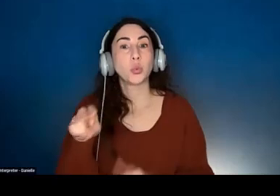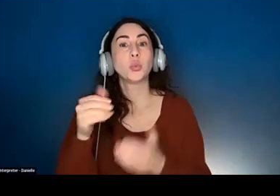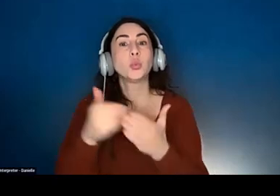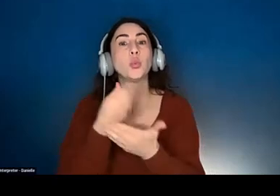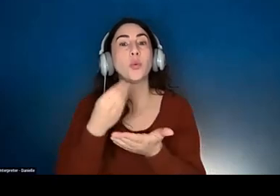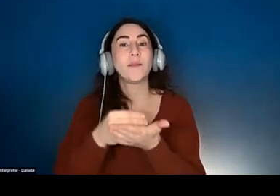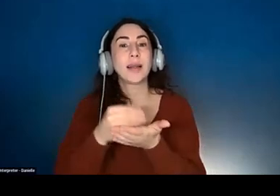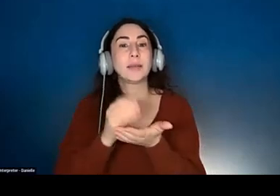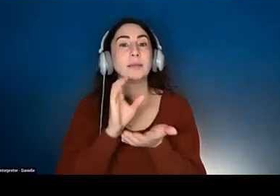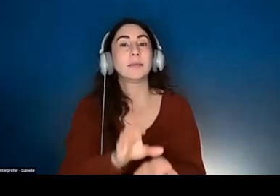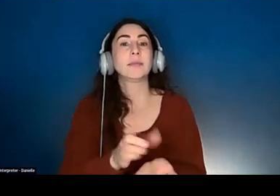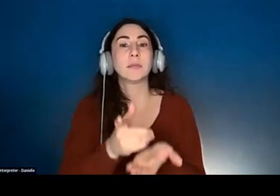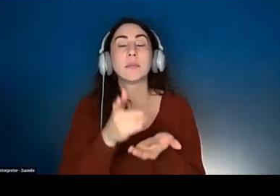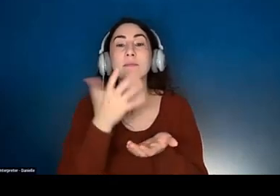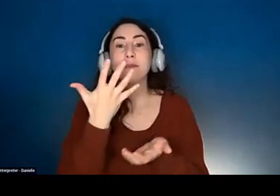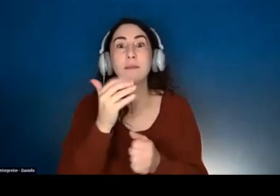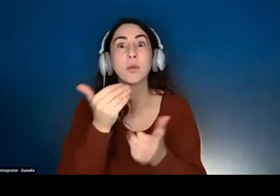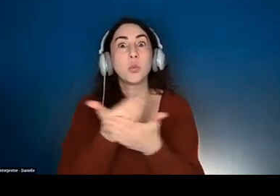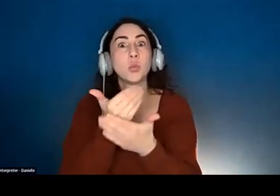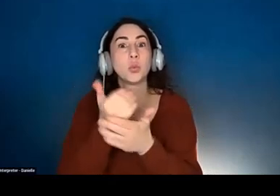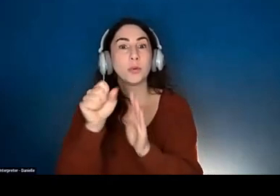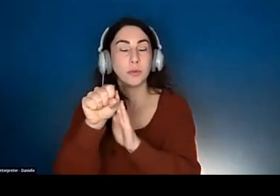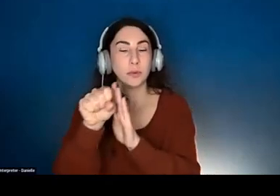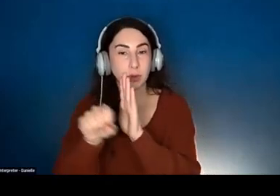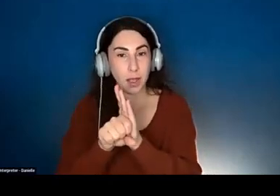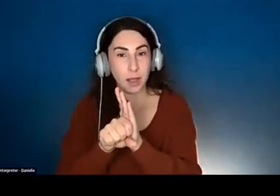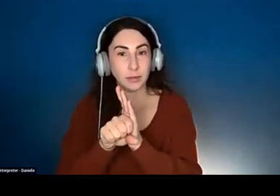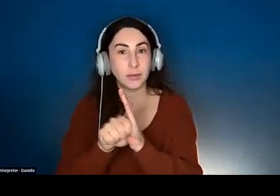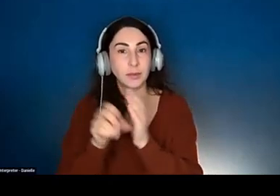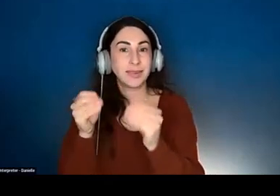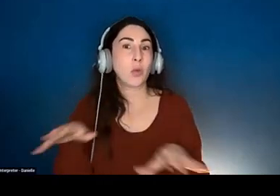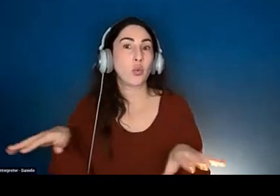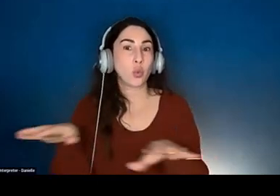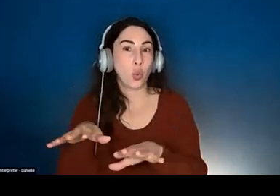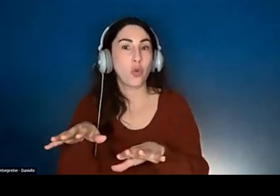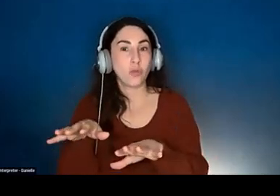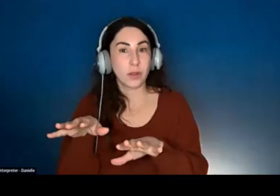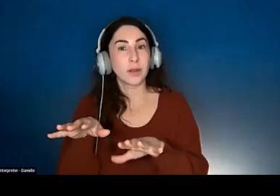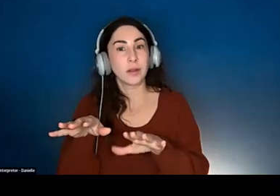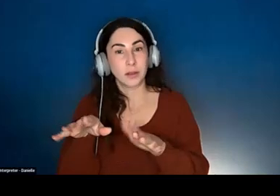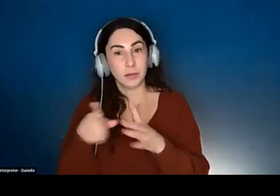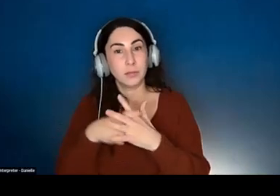five new states and territories took up MFP for the first time.